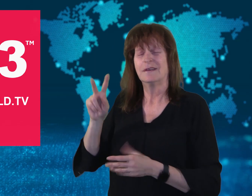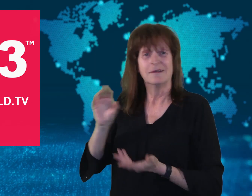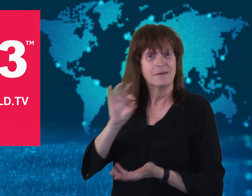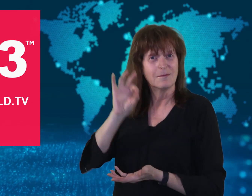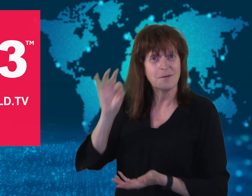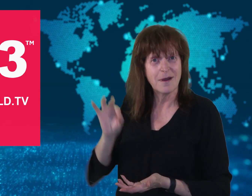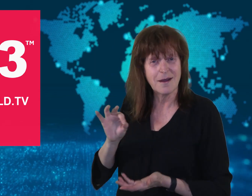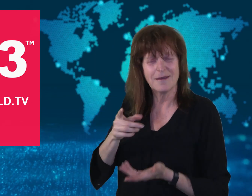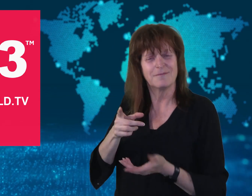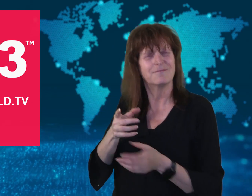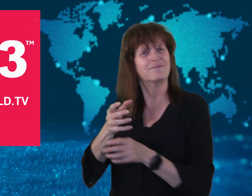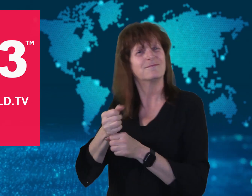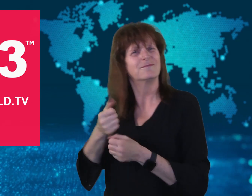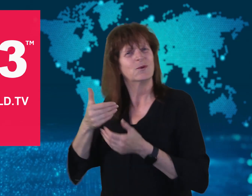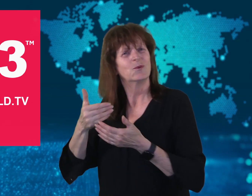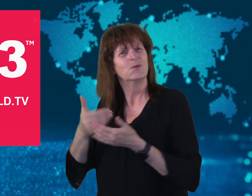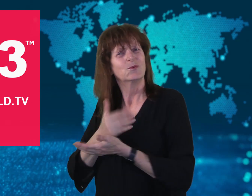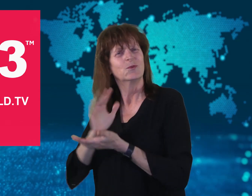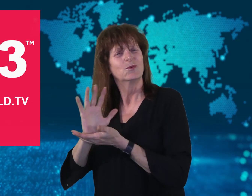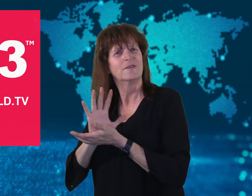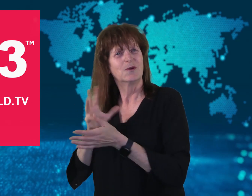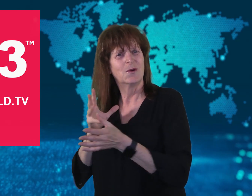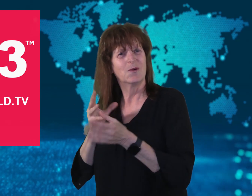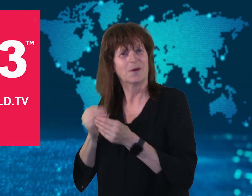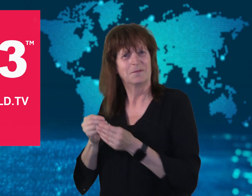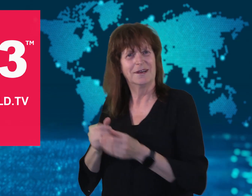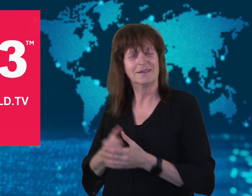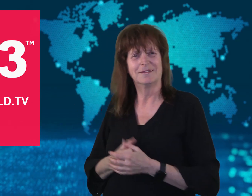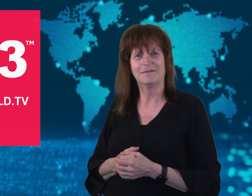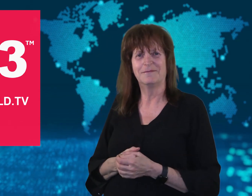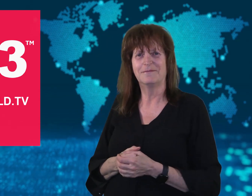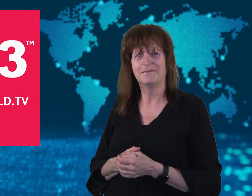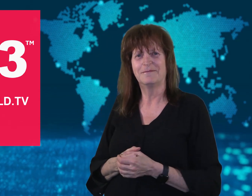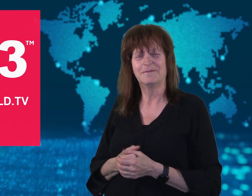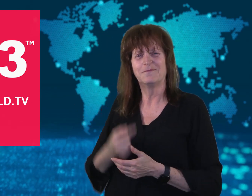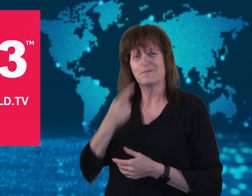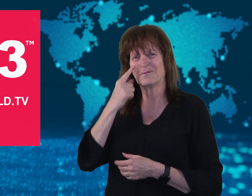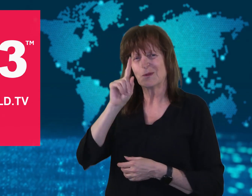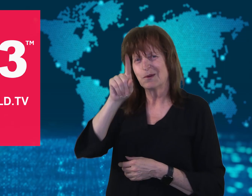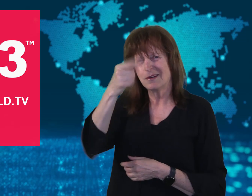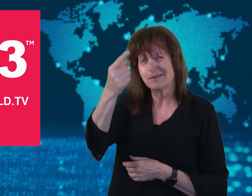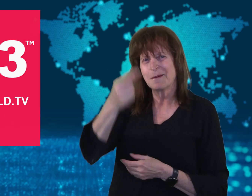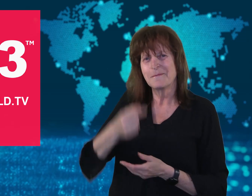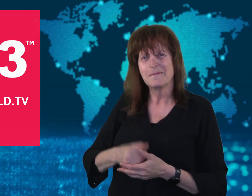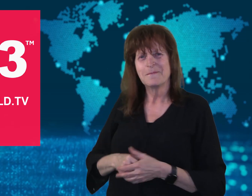to get new video updates! See you next time!